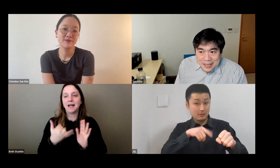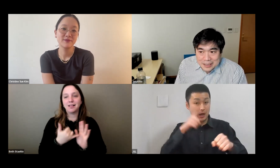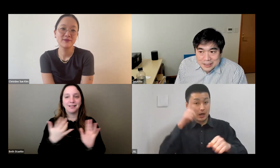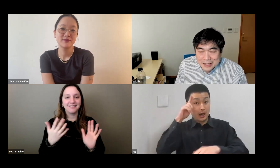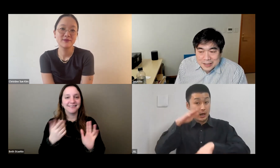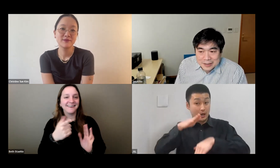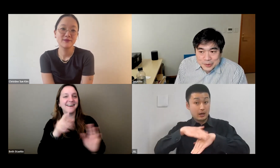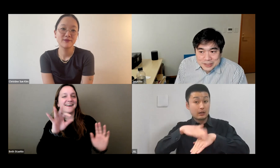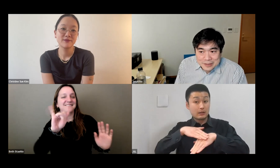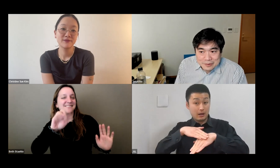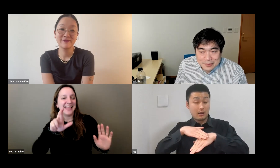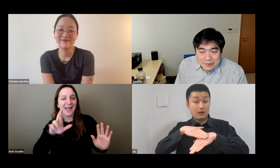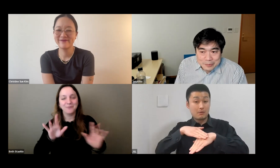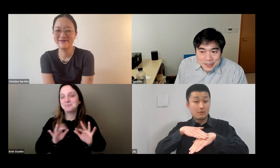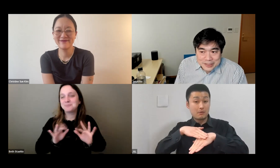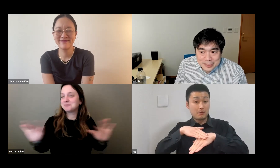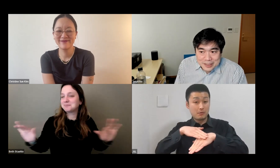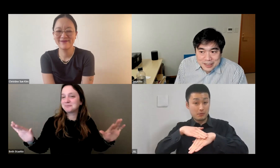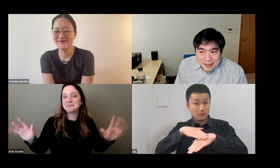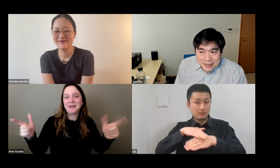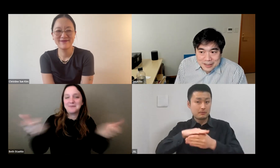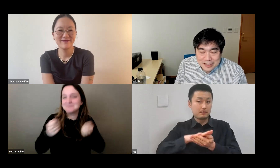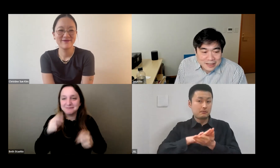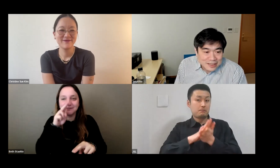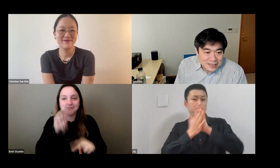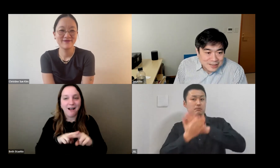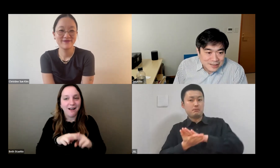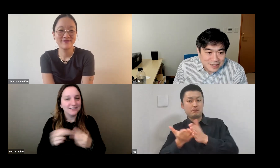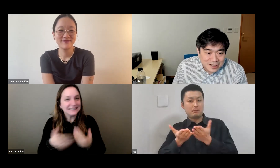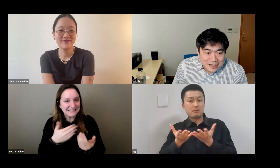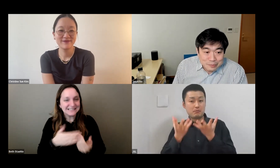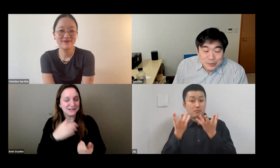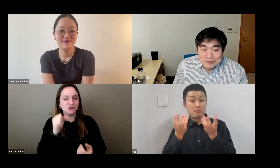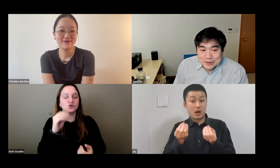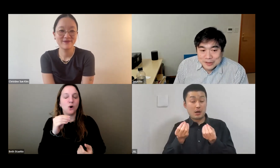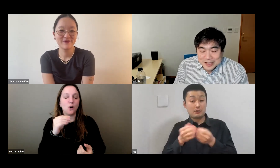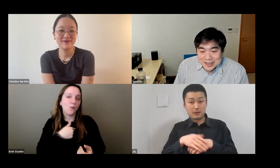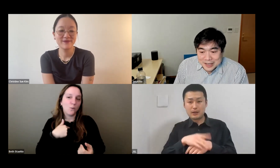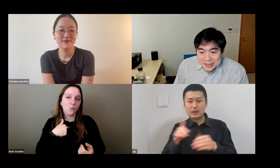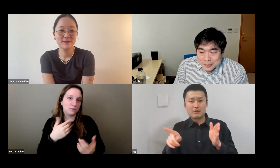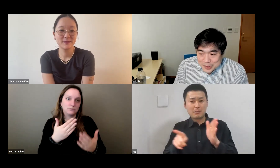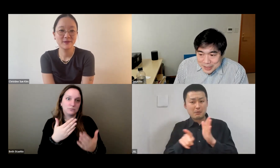And it was very much a needed input for our community.